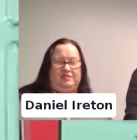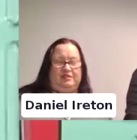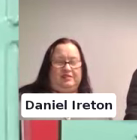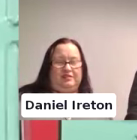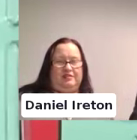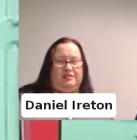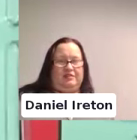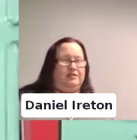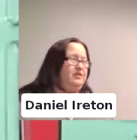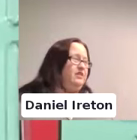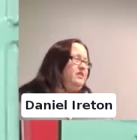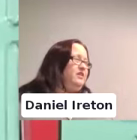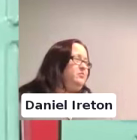It was already built in that fashion.